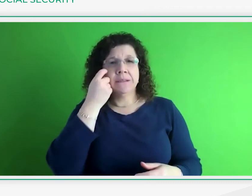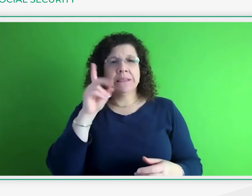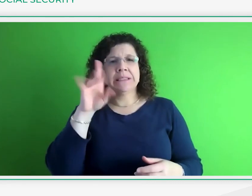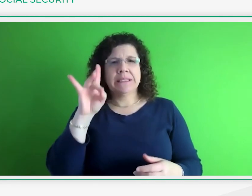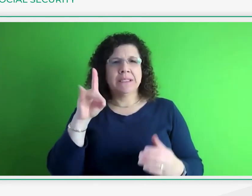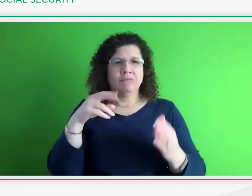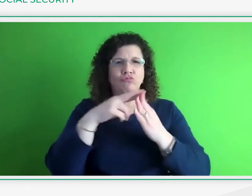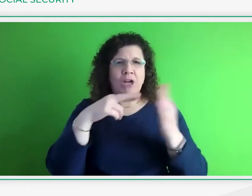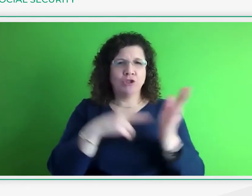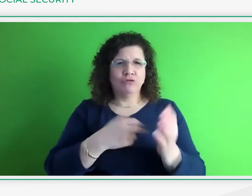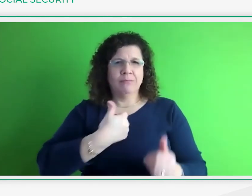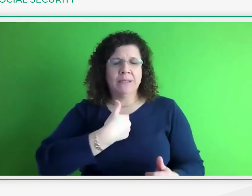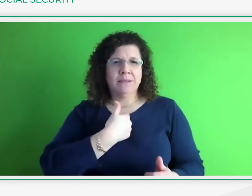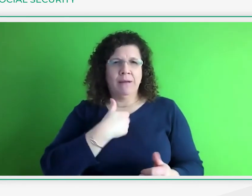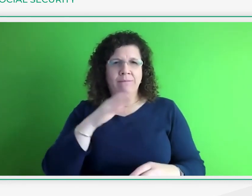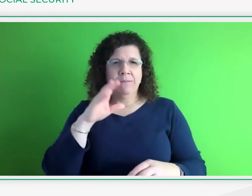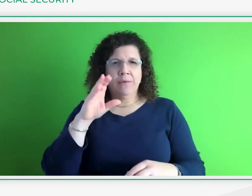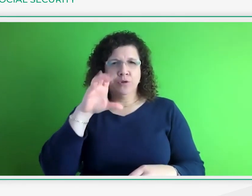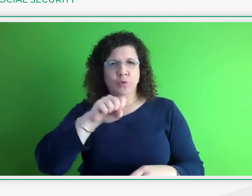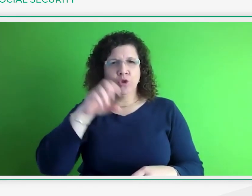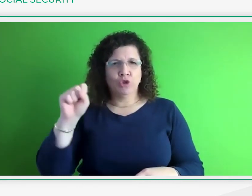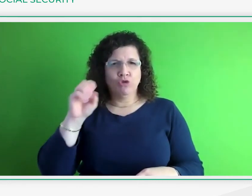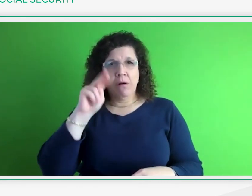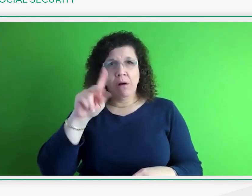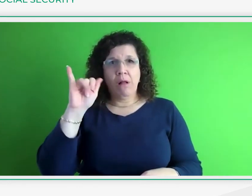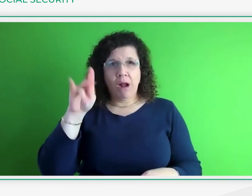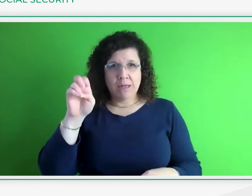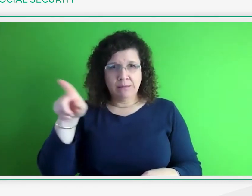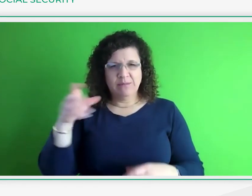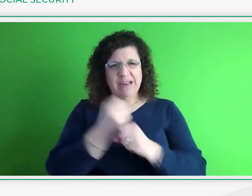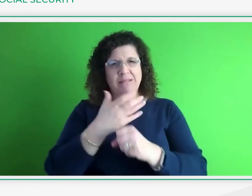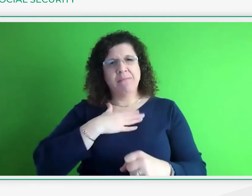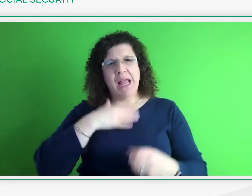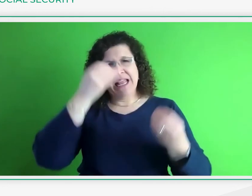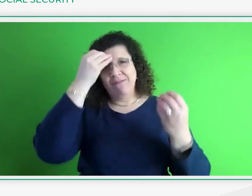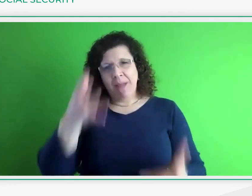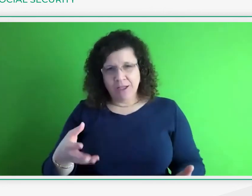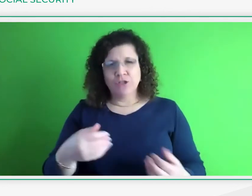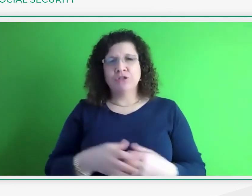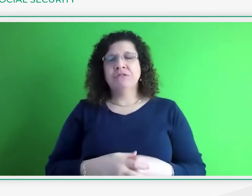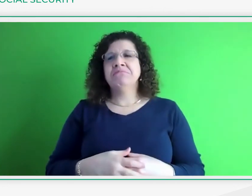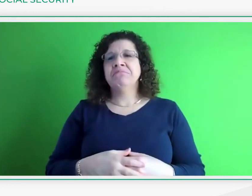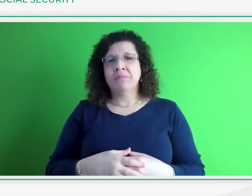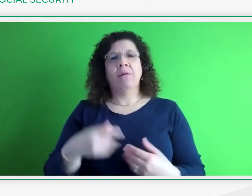For example, most recently, I did register myself on the Social Security website to get